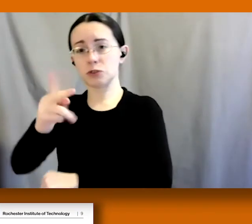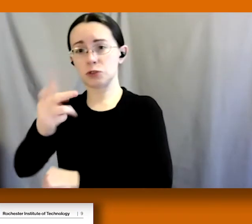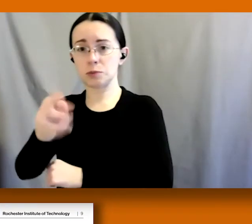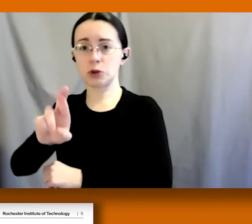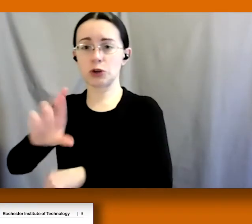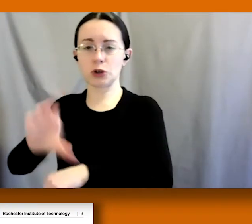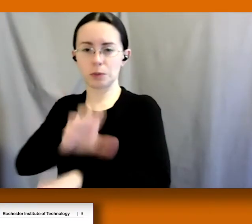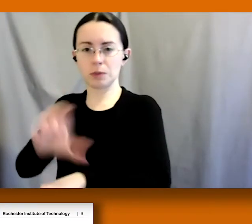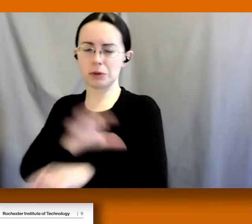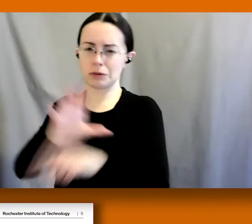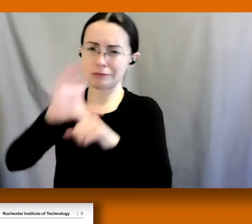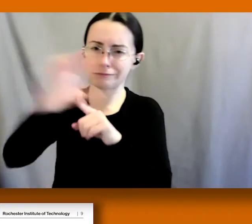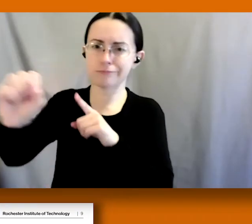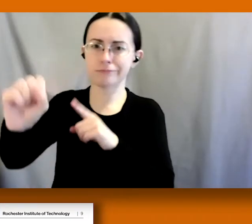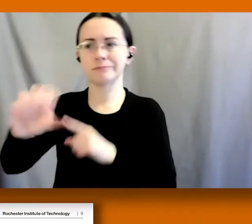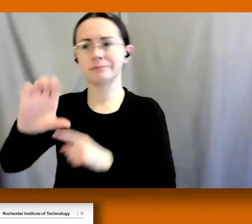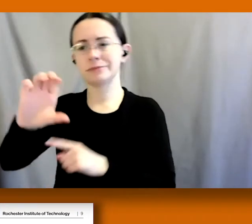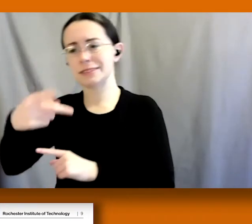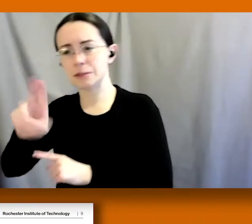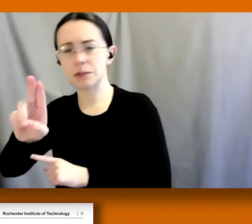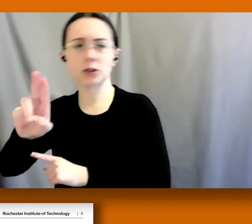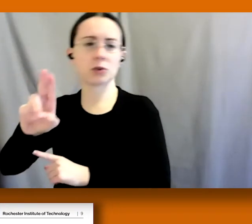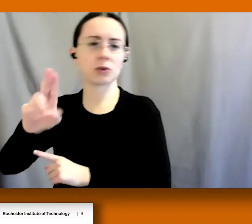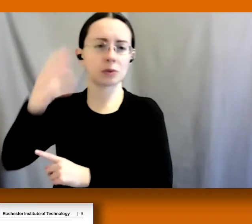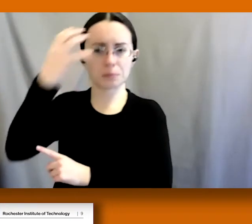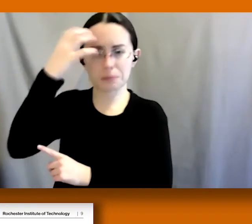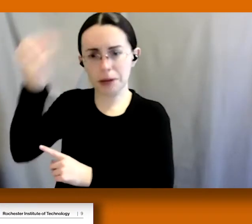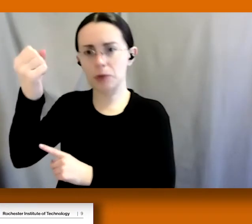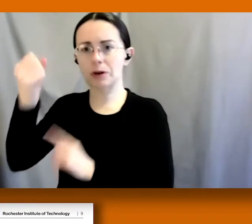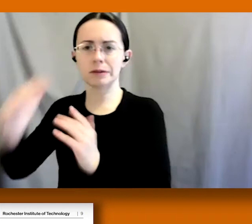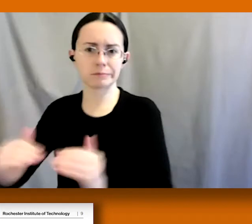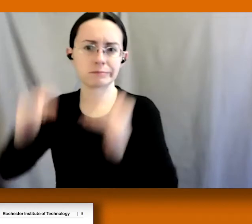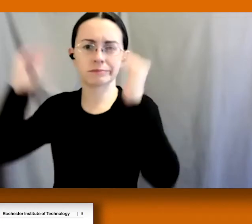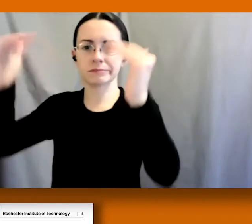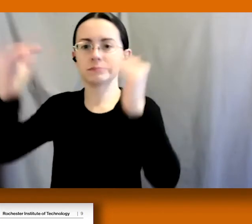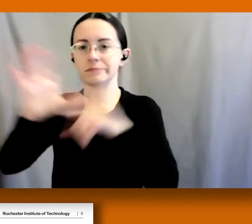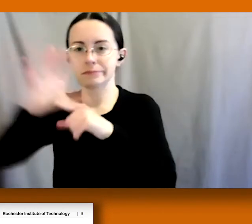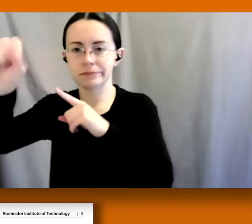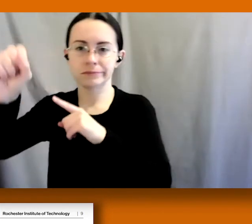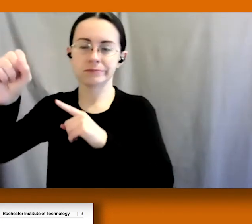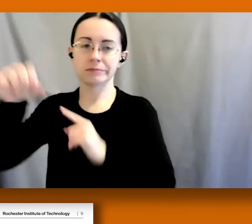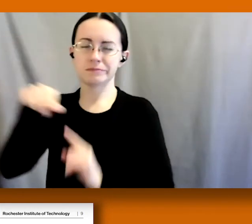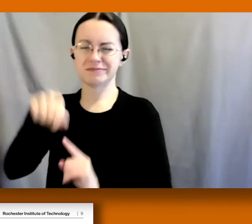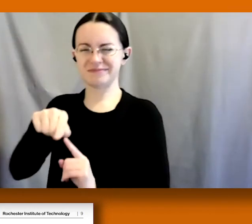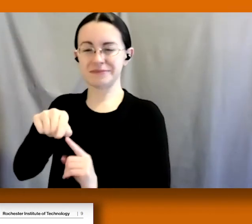um, or an upgraded processor, something along those lines, amounts to more than $8,000--